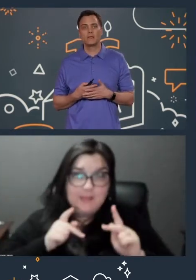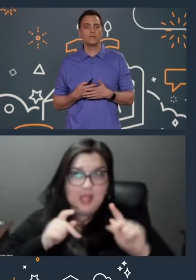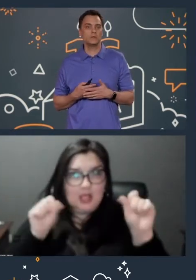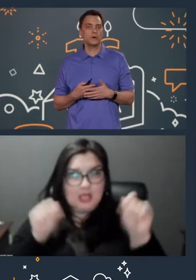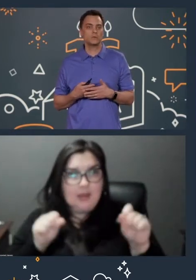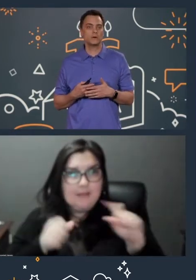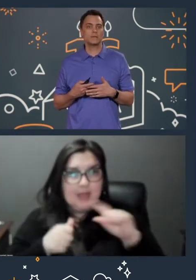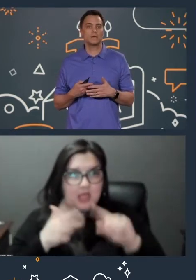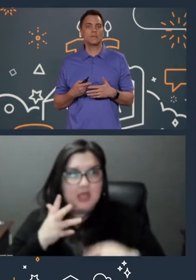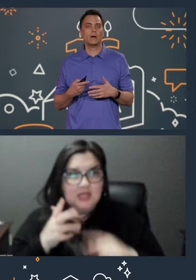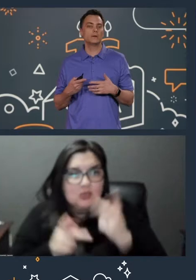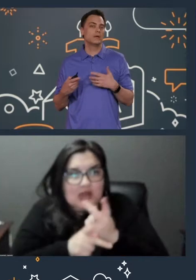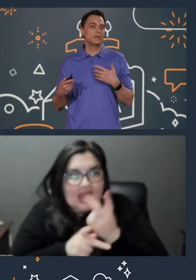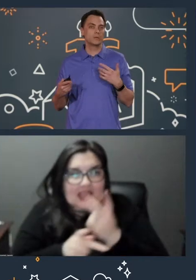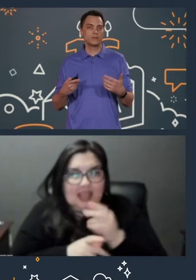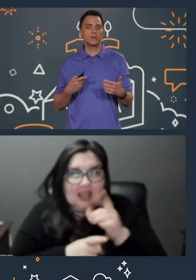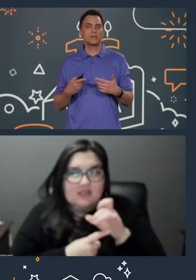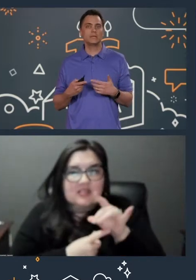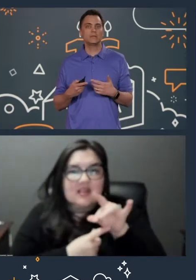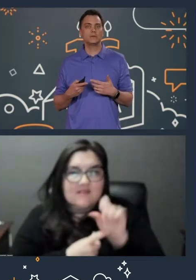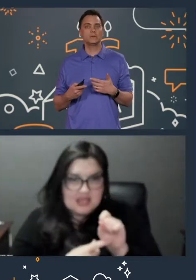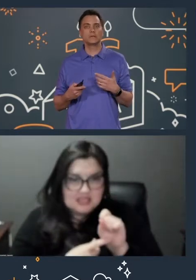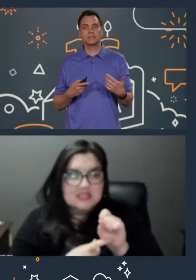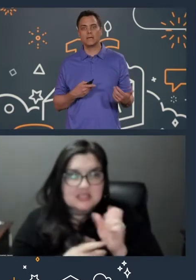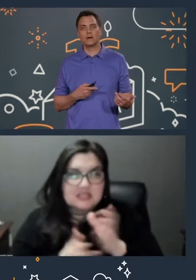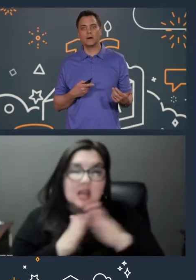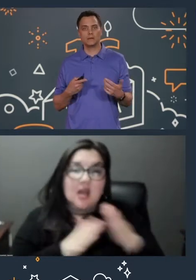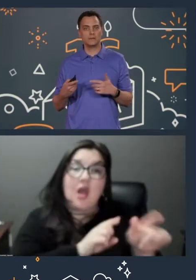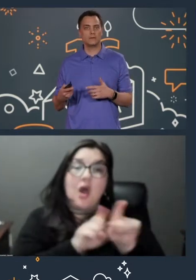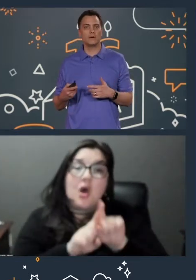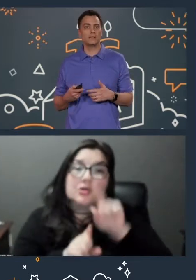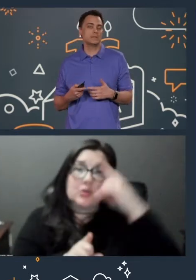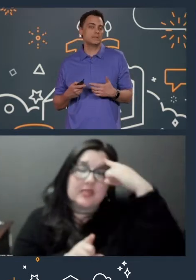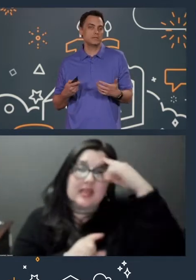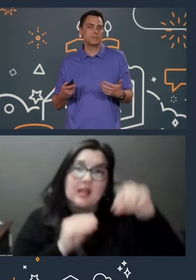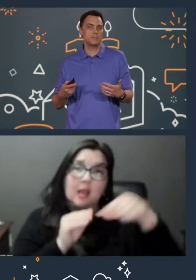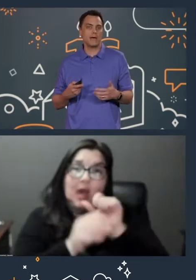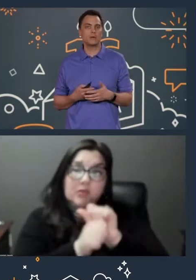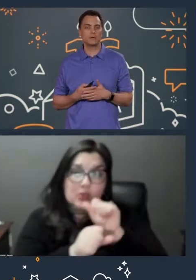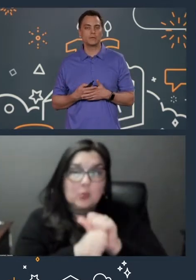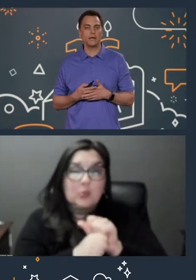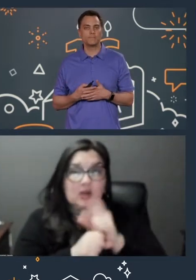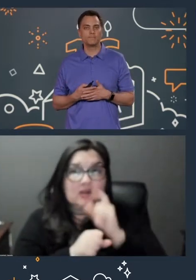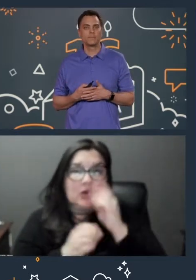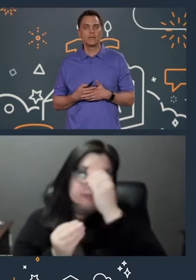And then, you also want to think about the work that you're gonna need to do to get the data onto the device, and then ship it back when you're done.